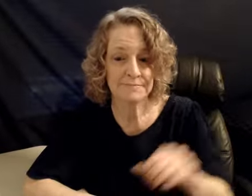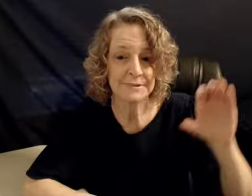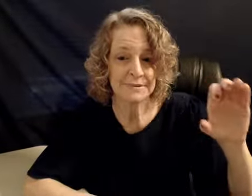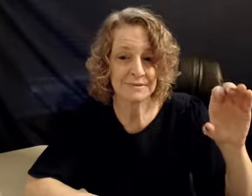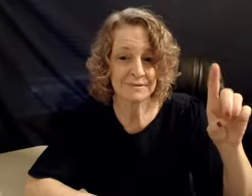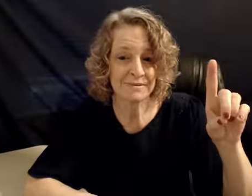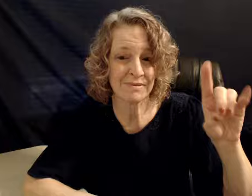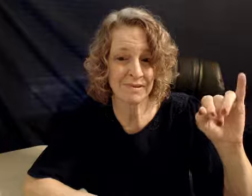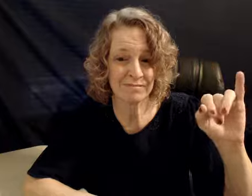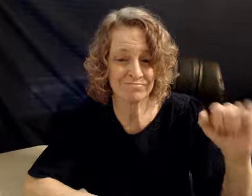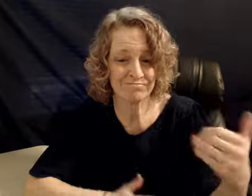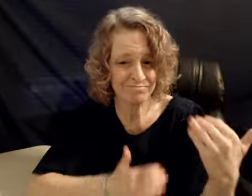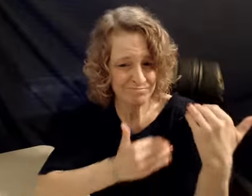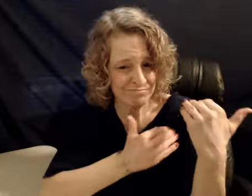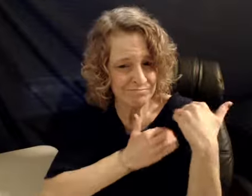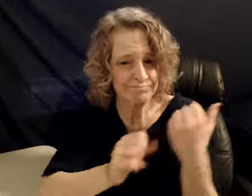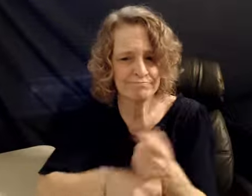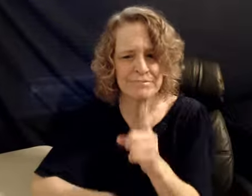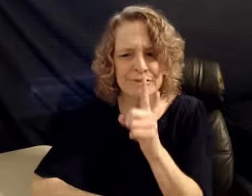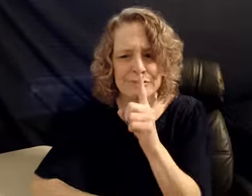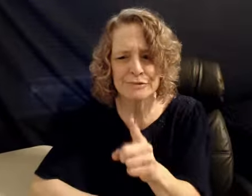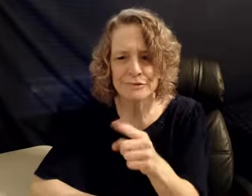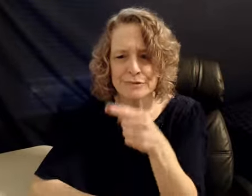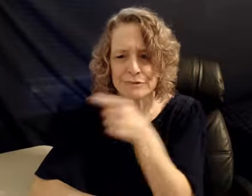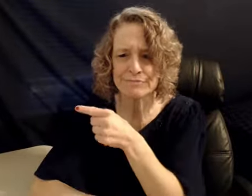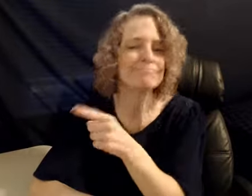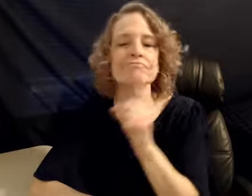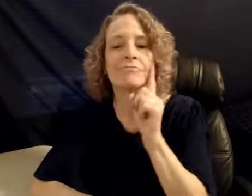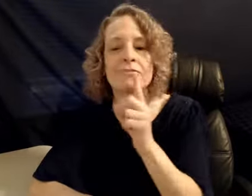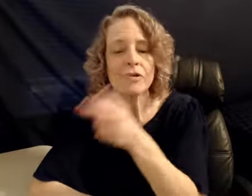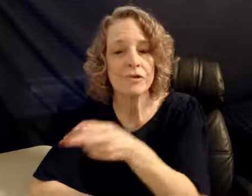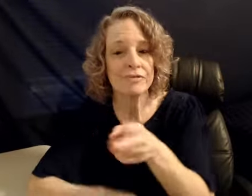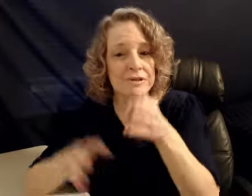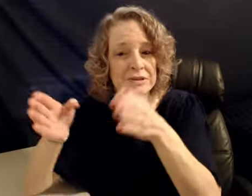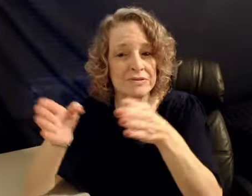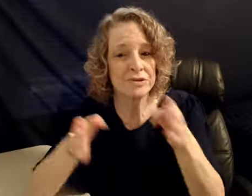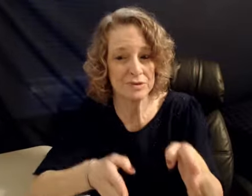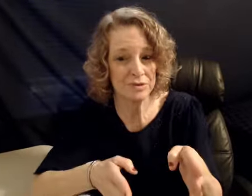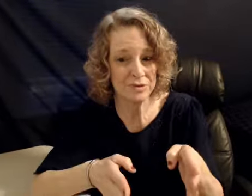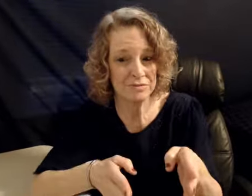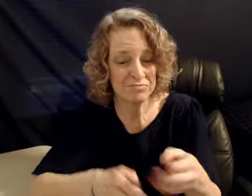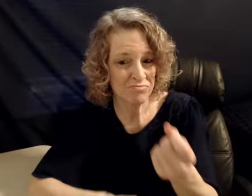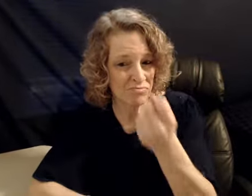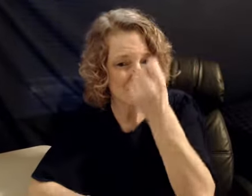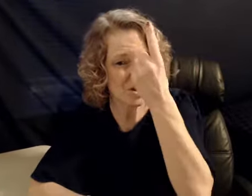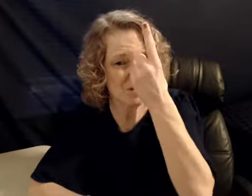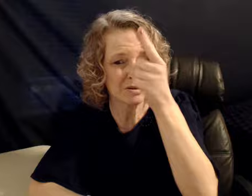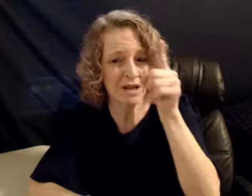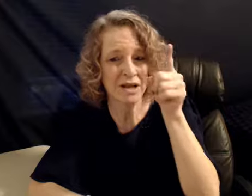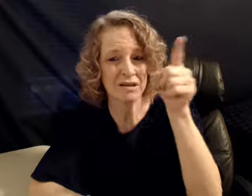The CDIis also responsible for making sure D/HH individuals understand court